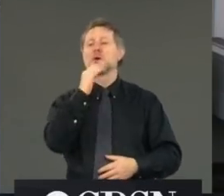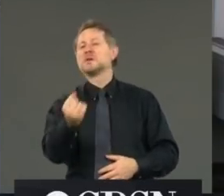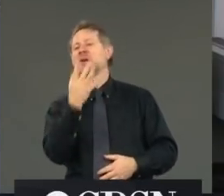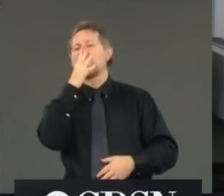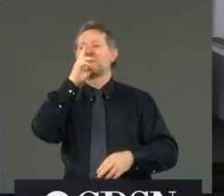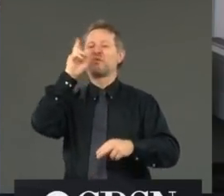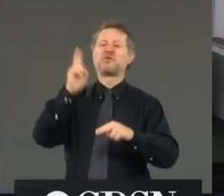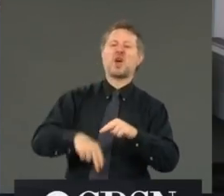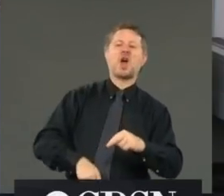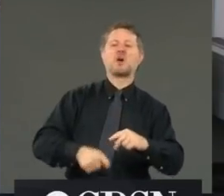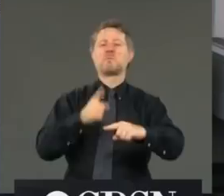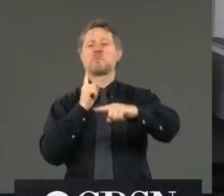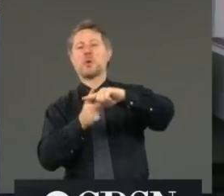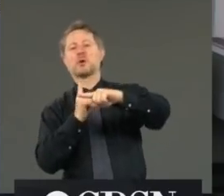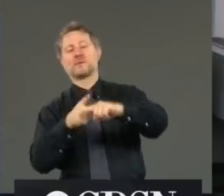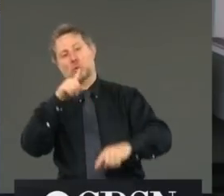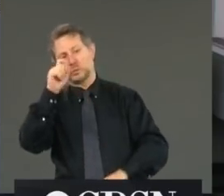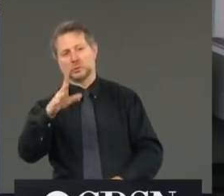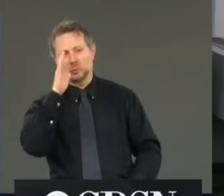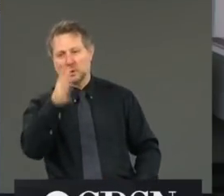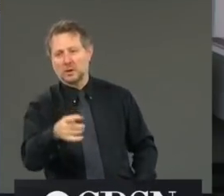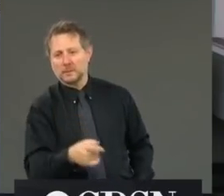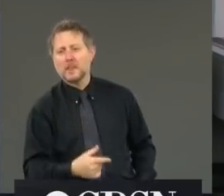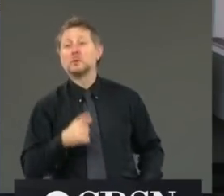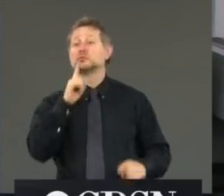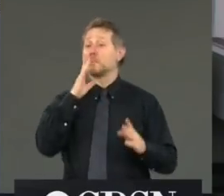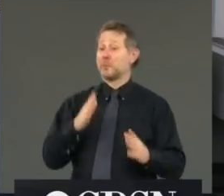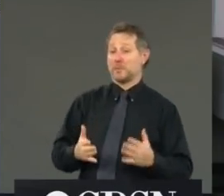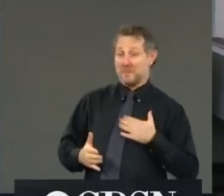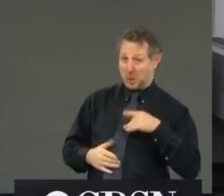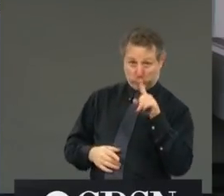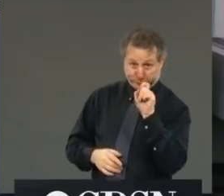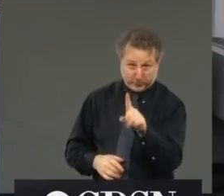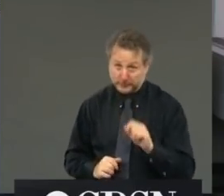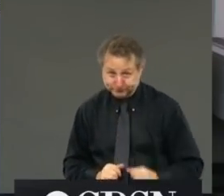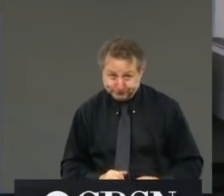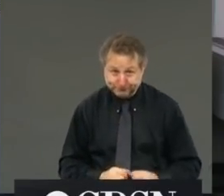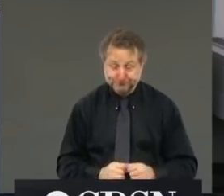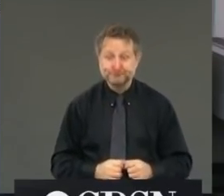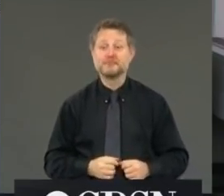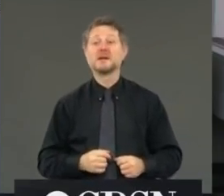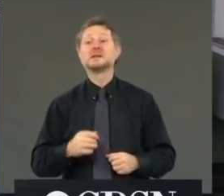ADS, NEW YORK TOPS SMART UNITED DISCIPLINE AND LOVING. MR. SIFT. I HAVE AN ANNOYING QUESTION.